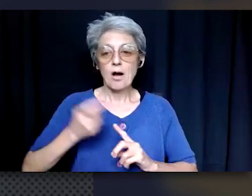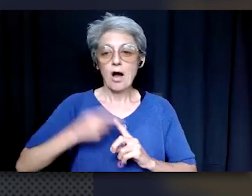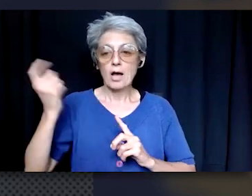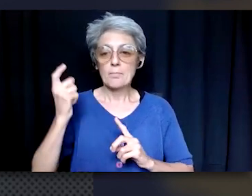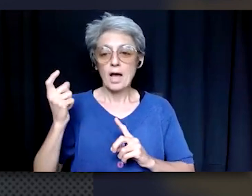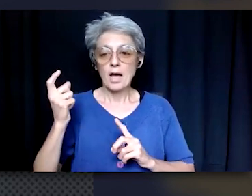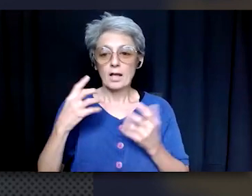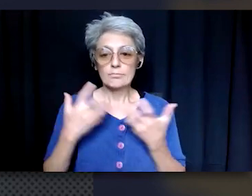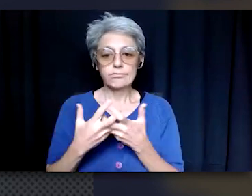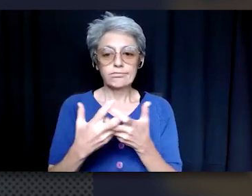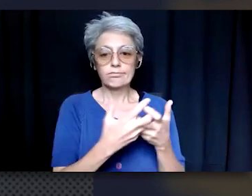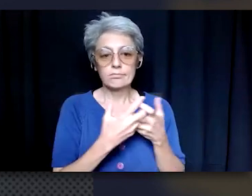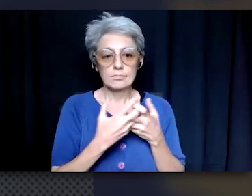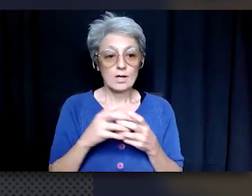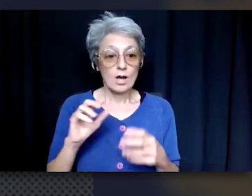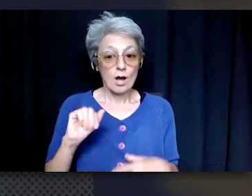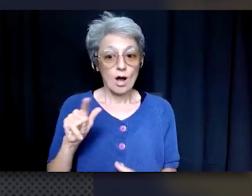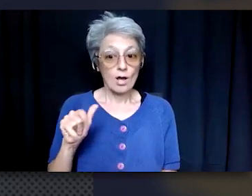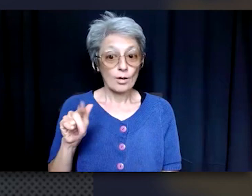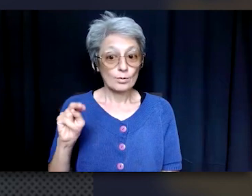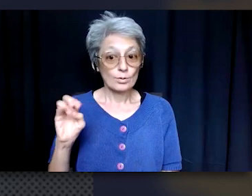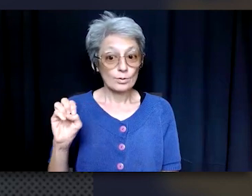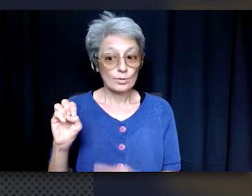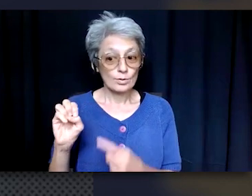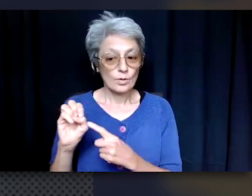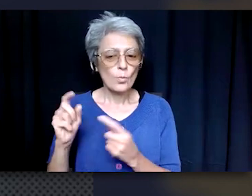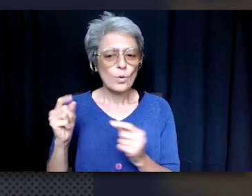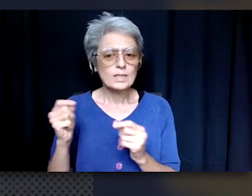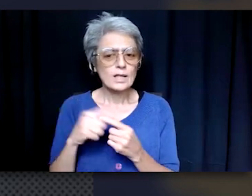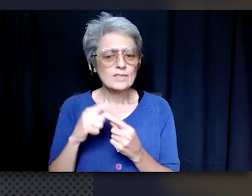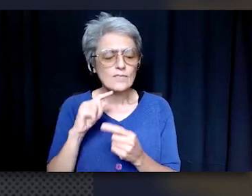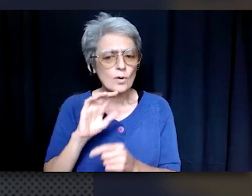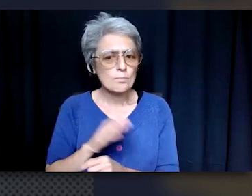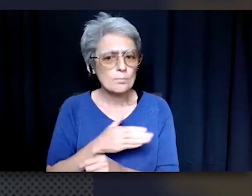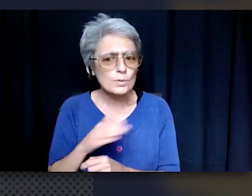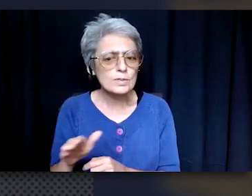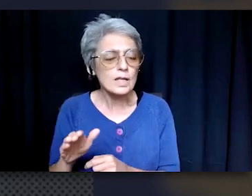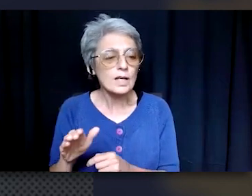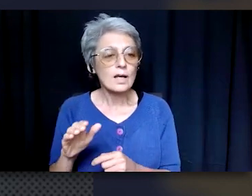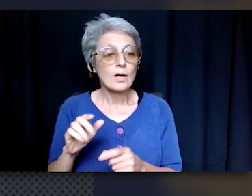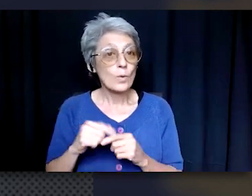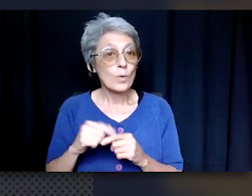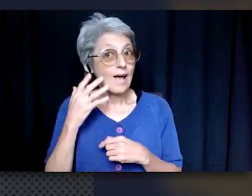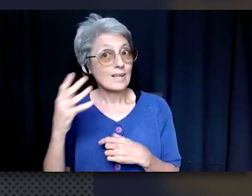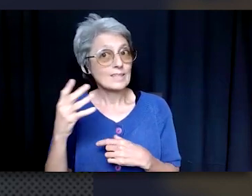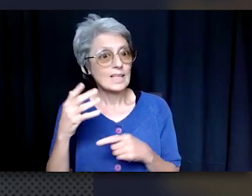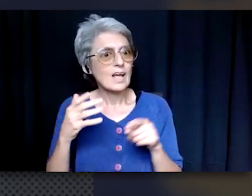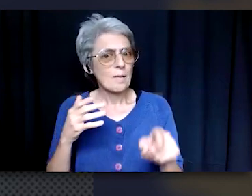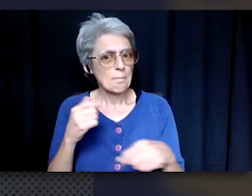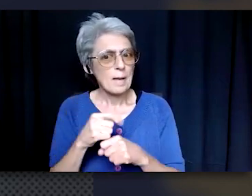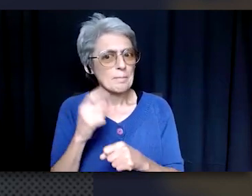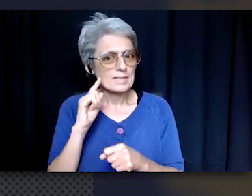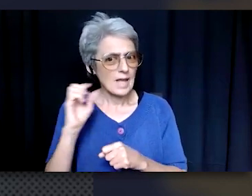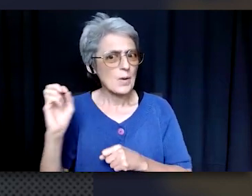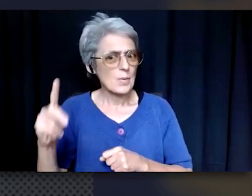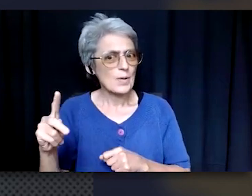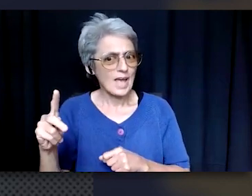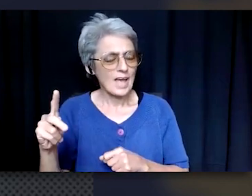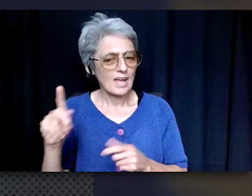does in music? It makes me sound okay when I sing. Thank you. It’s great. But it does take